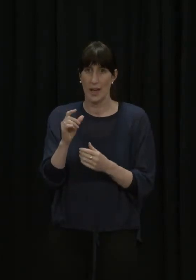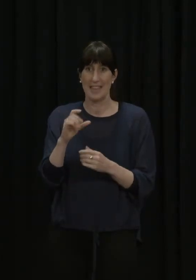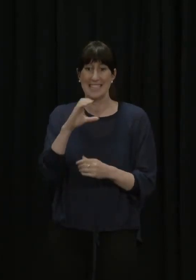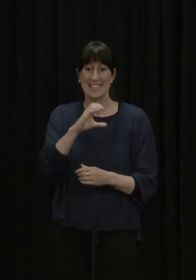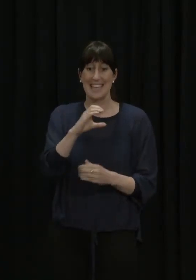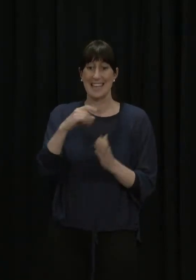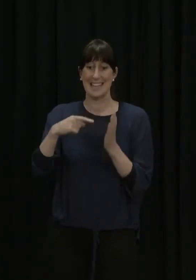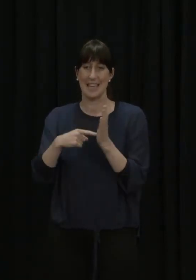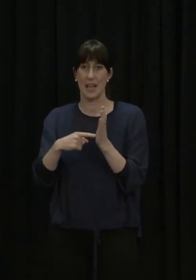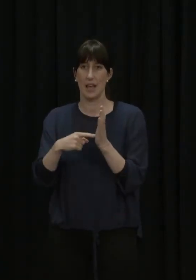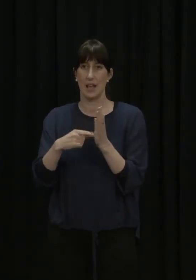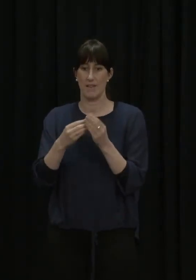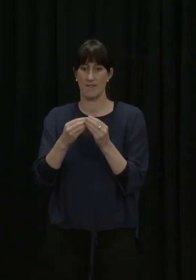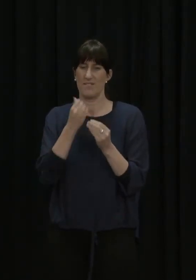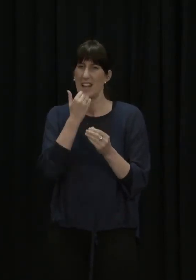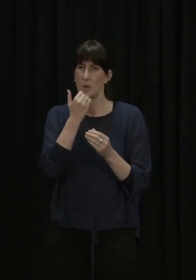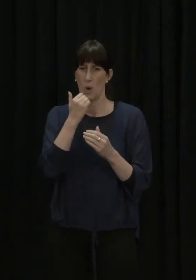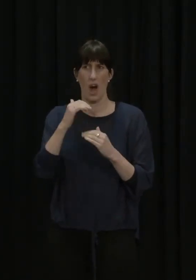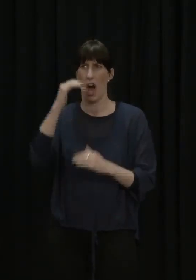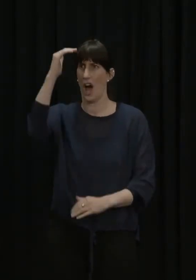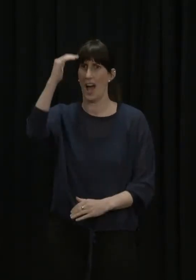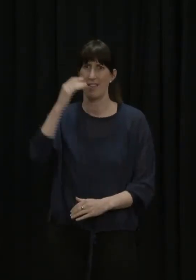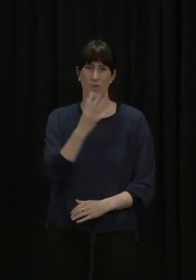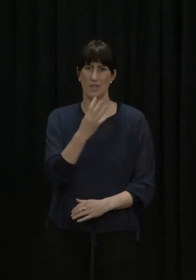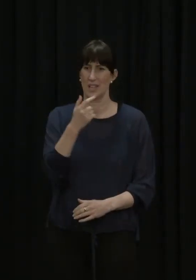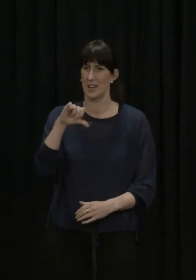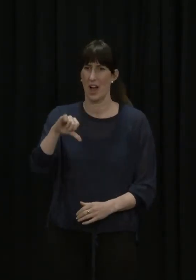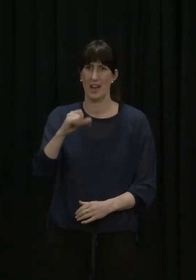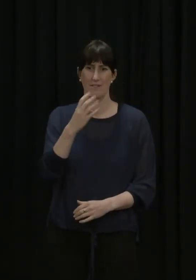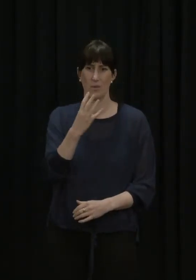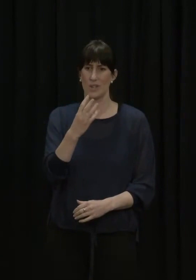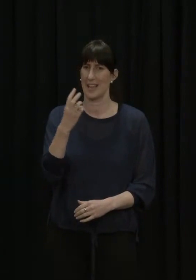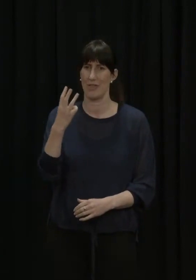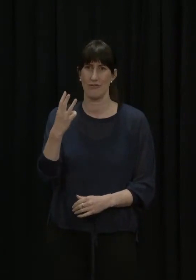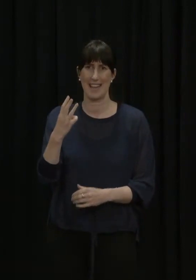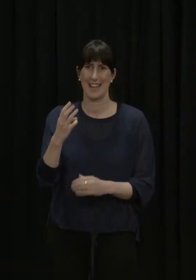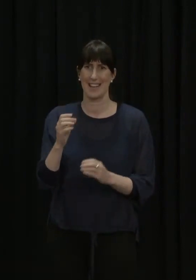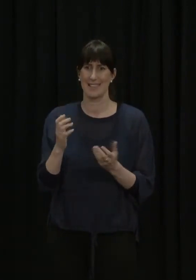we have not been asked to do full tune sequencing on it, but it is virtually impossible to